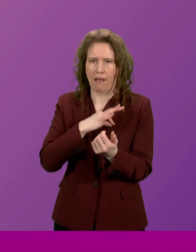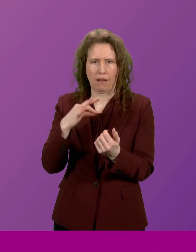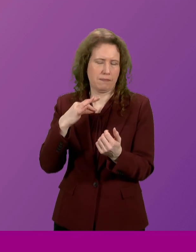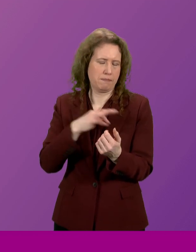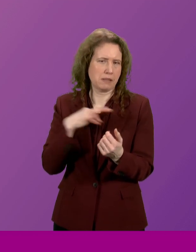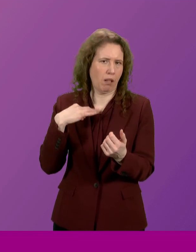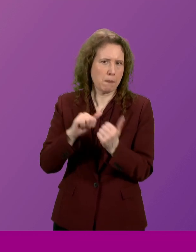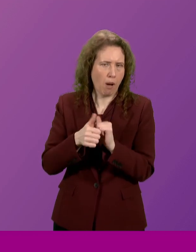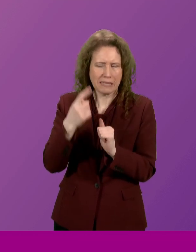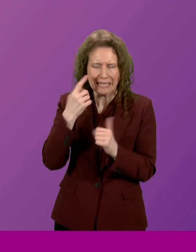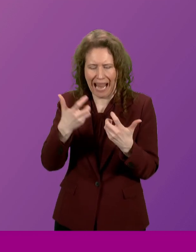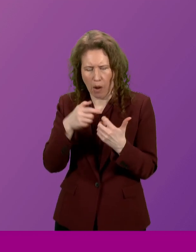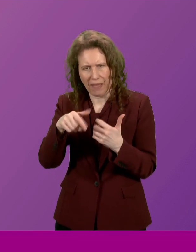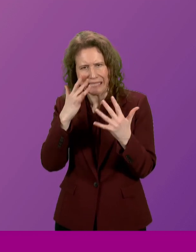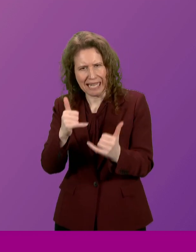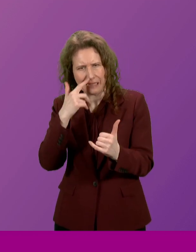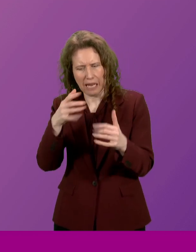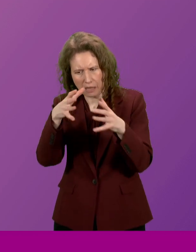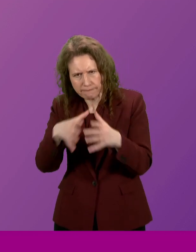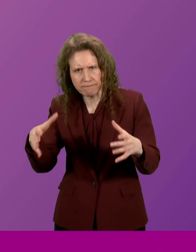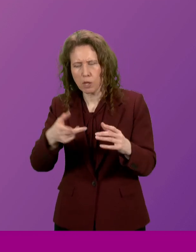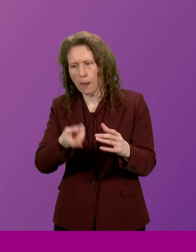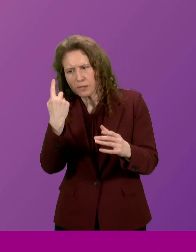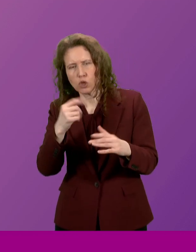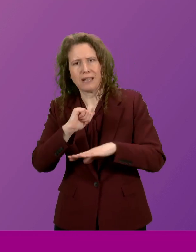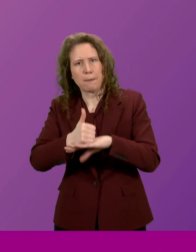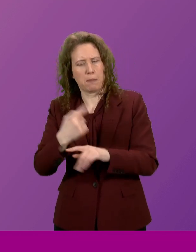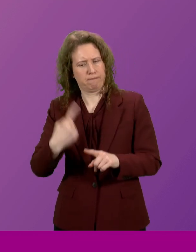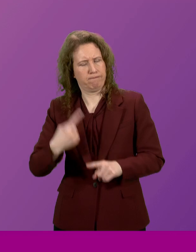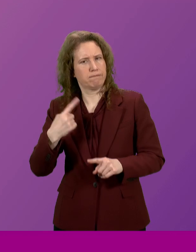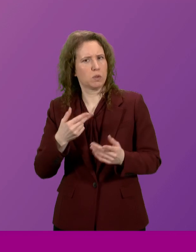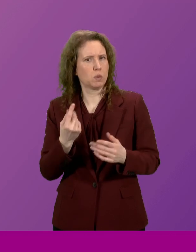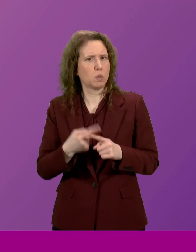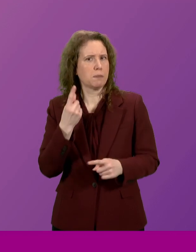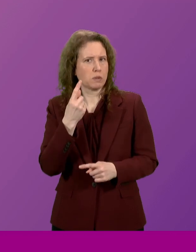how expanded testing can be commissioned and implemented in the national health service.